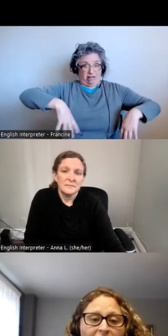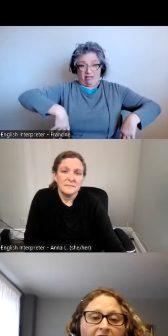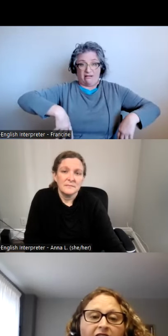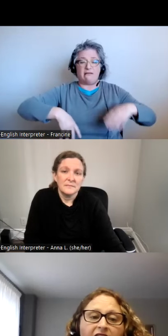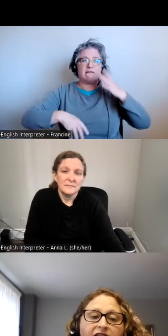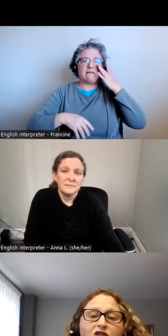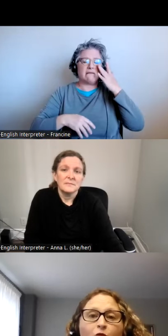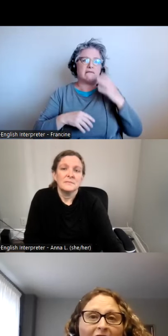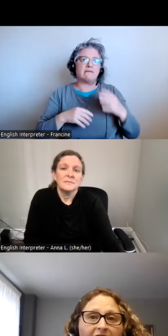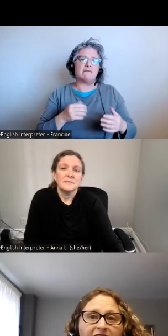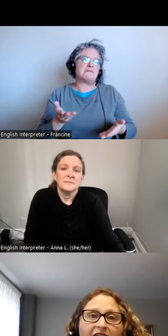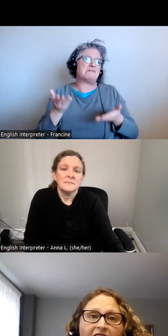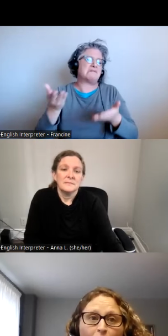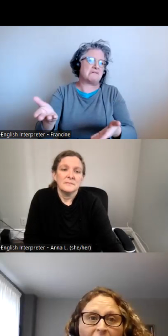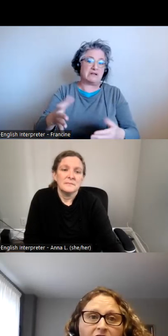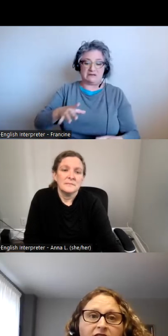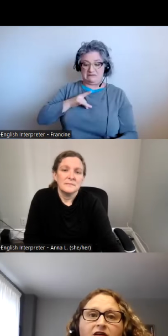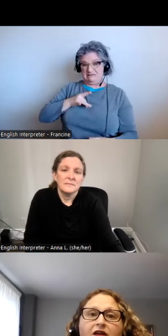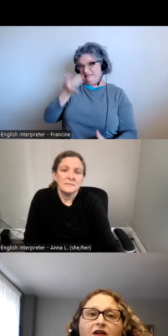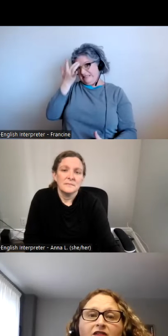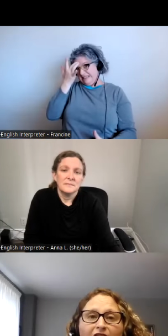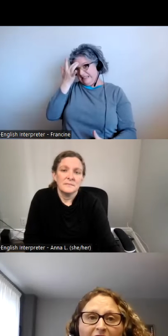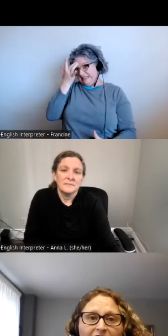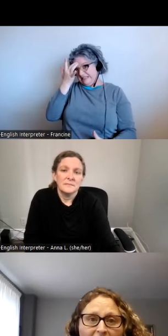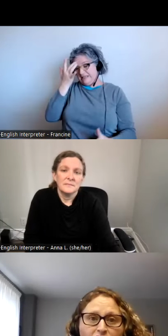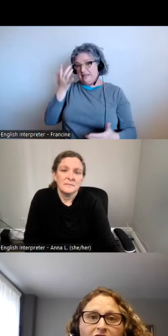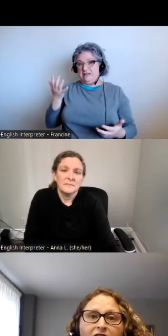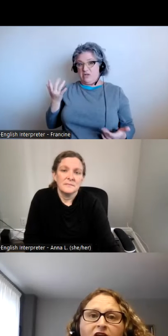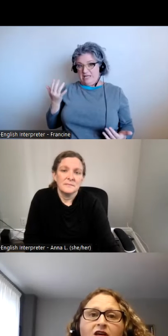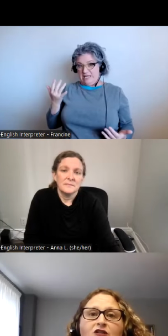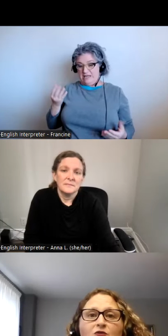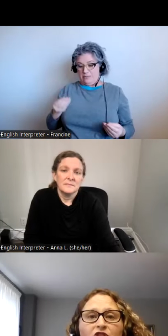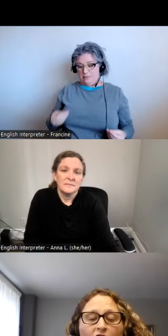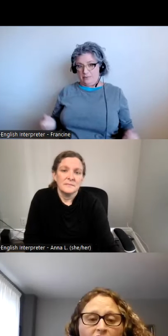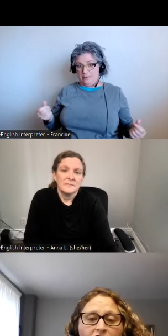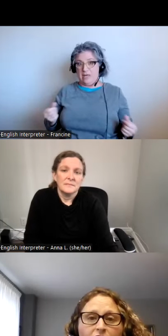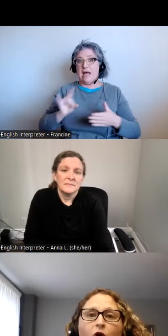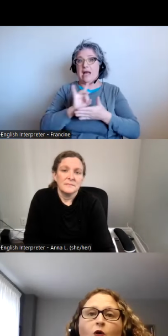their boosters. For children that may not have completed their primary series, the recommendation